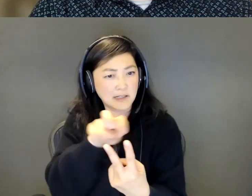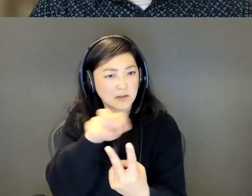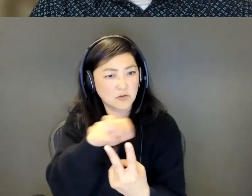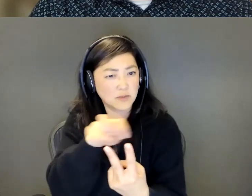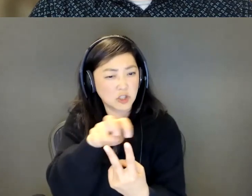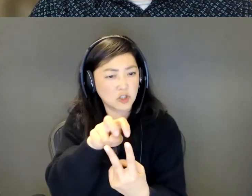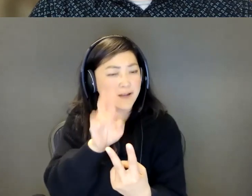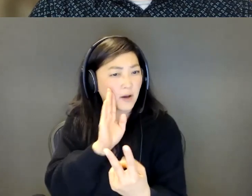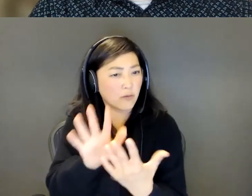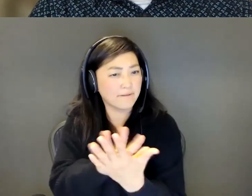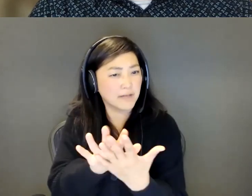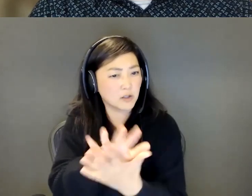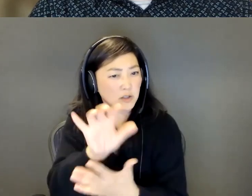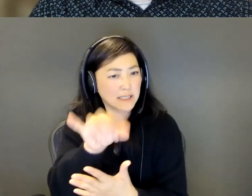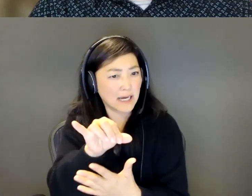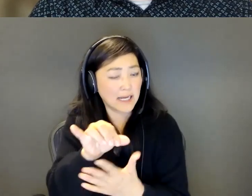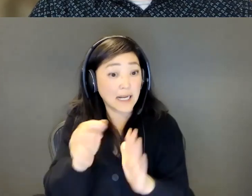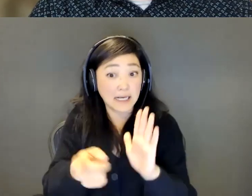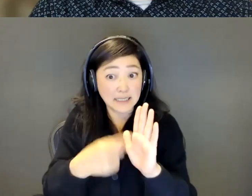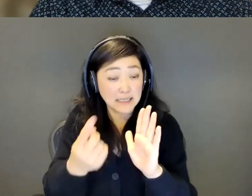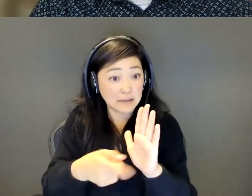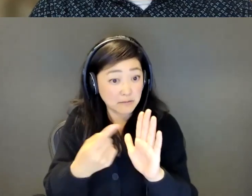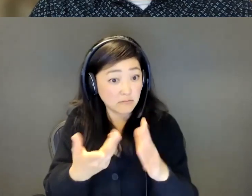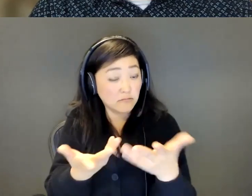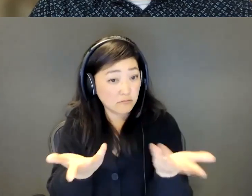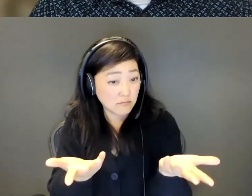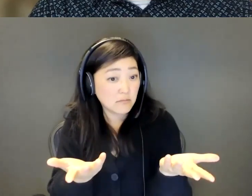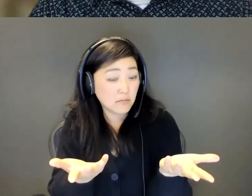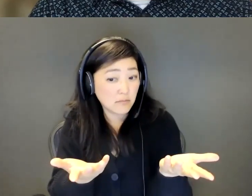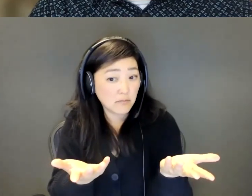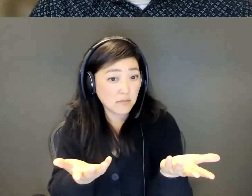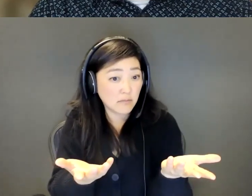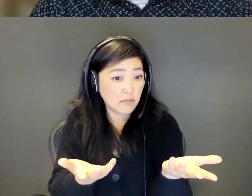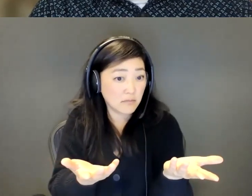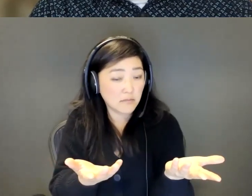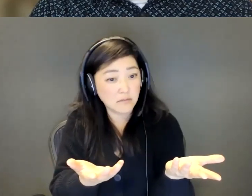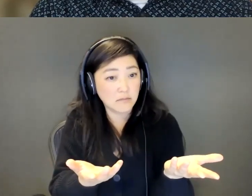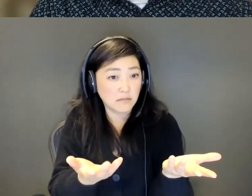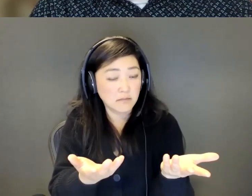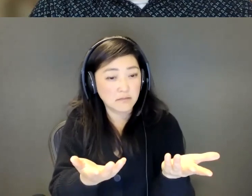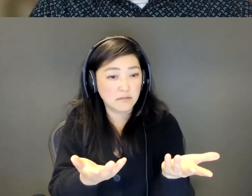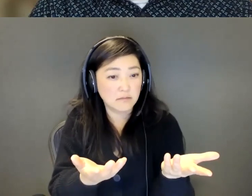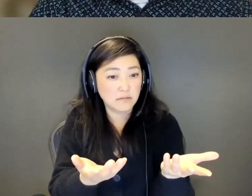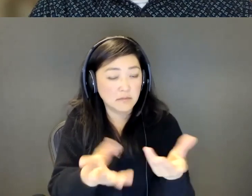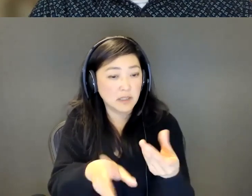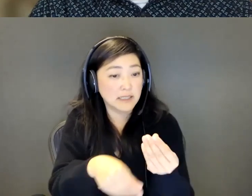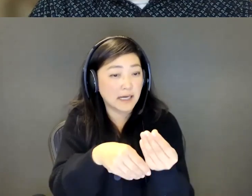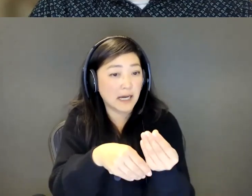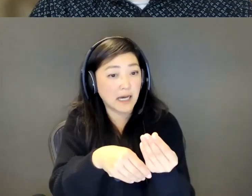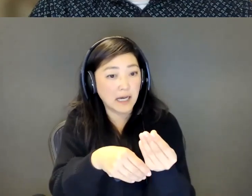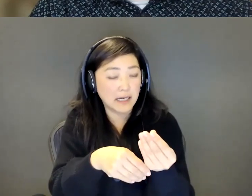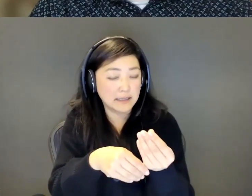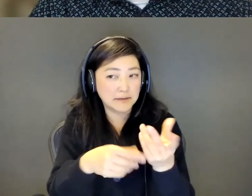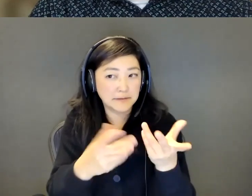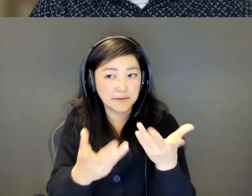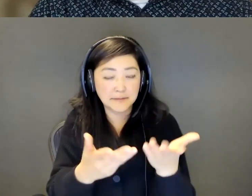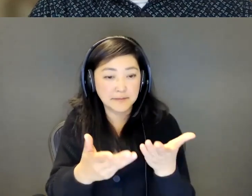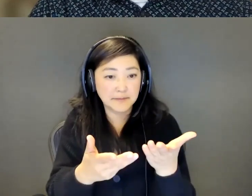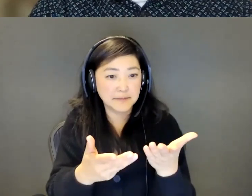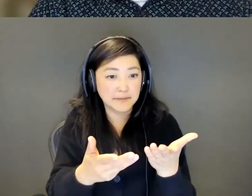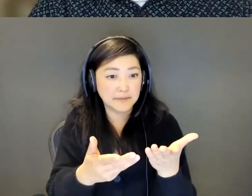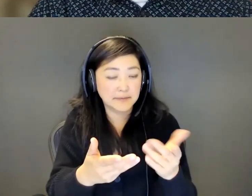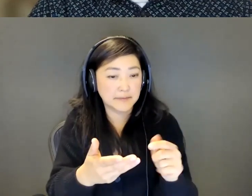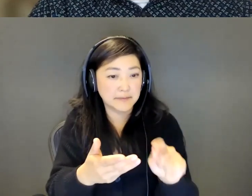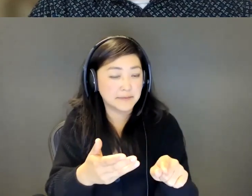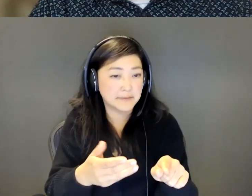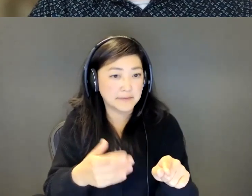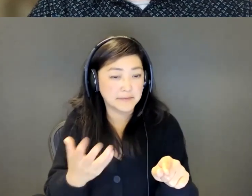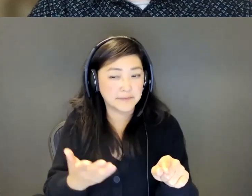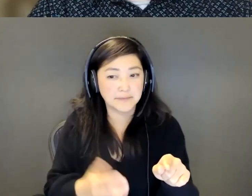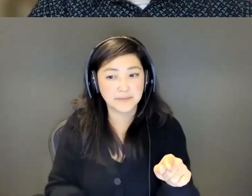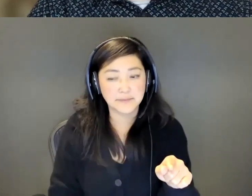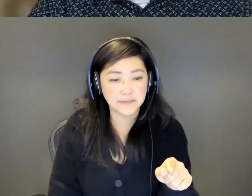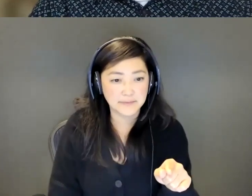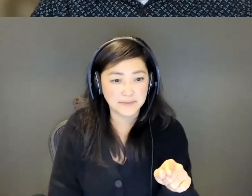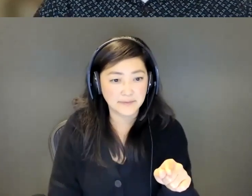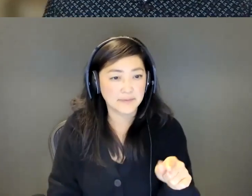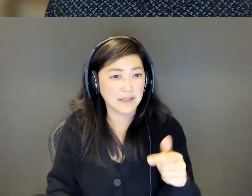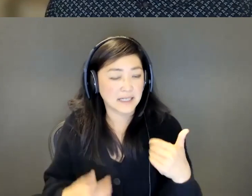Because sometimes you do wind up flavouring an anarchist sort of technology related